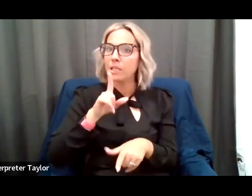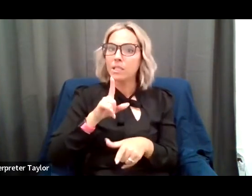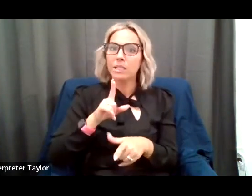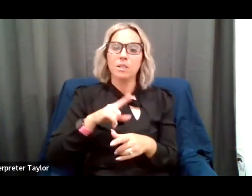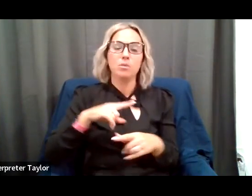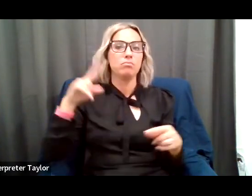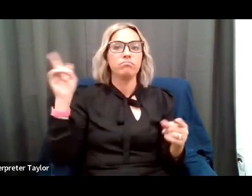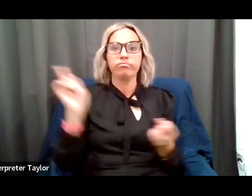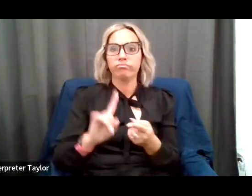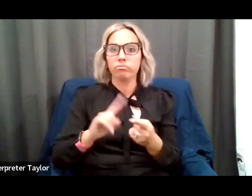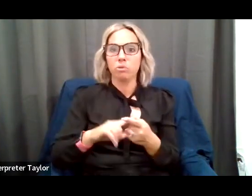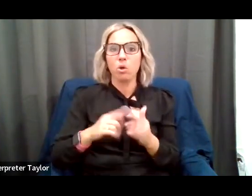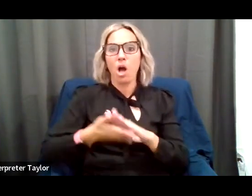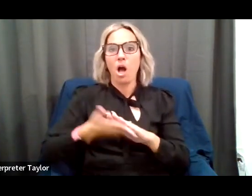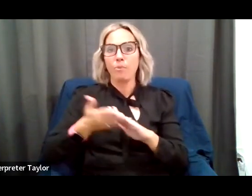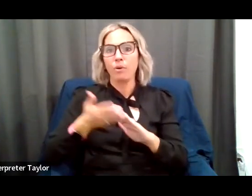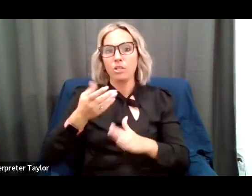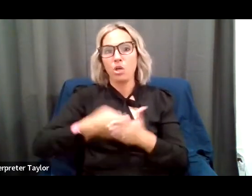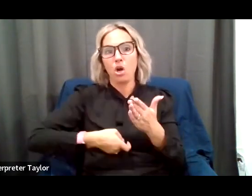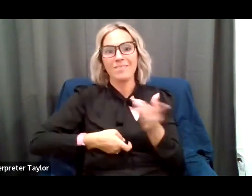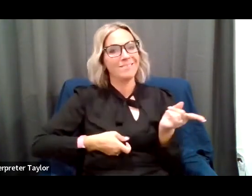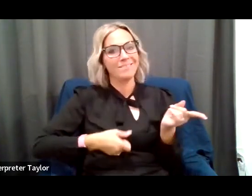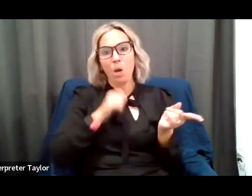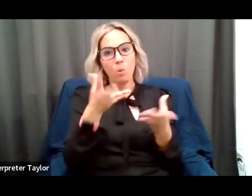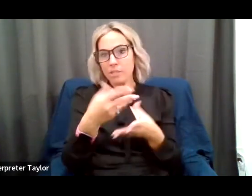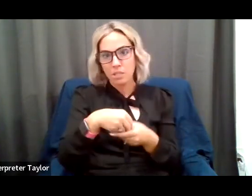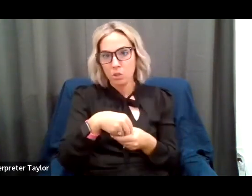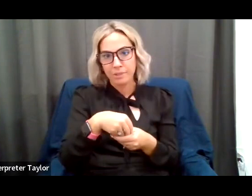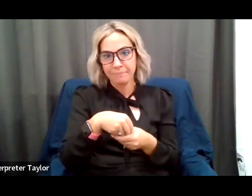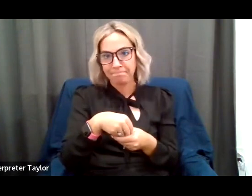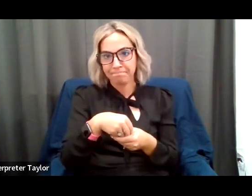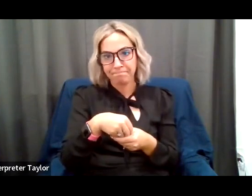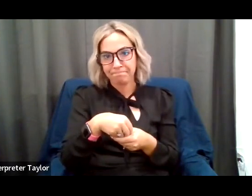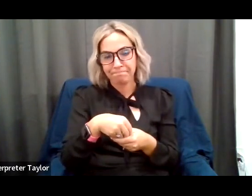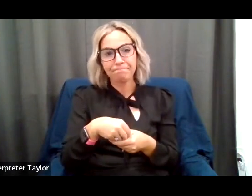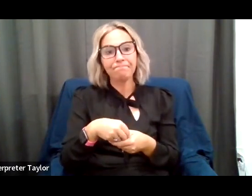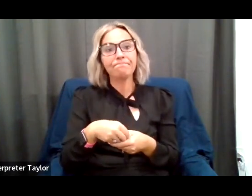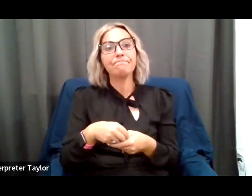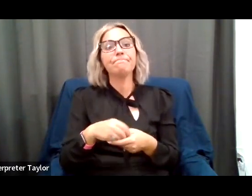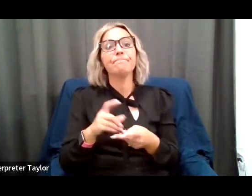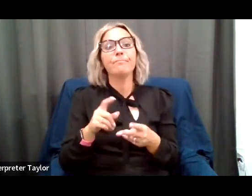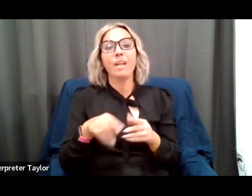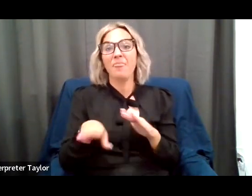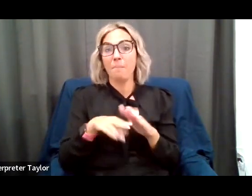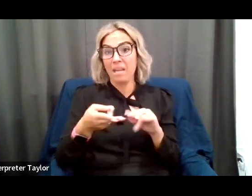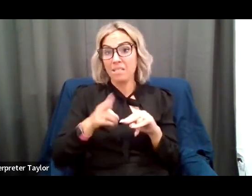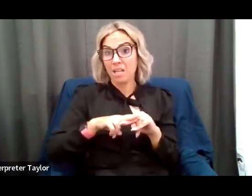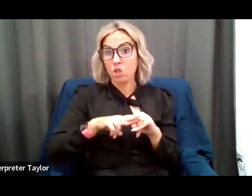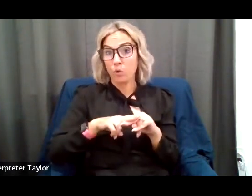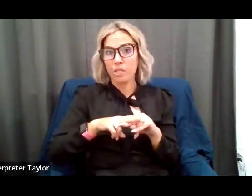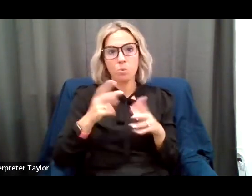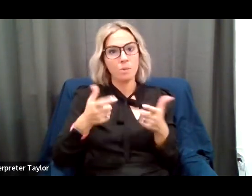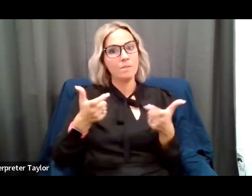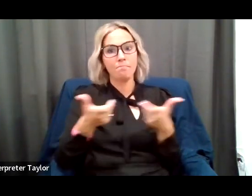it was ended up not being included. Uh, the base increase was much more significant.